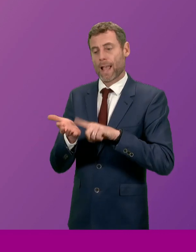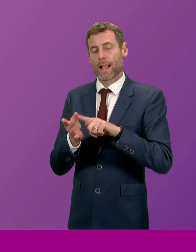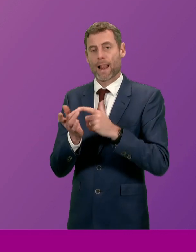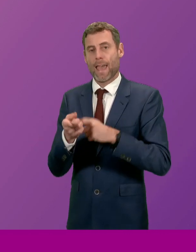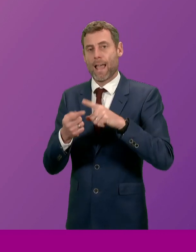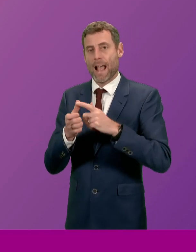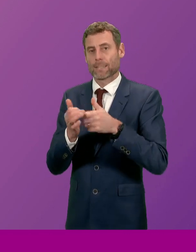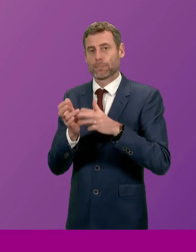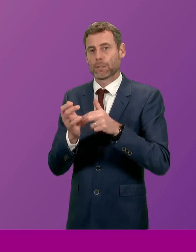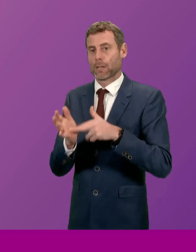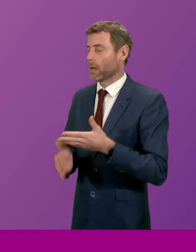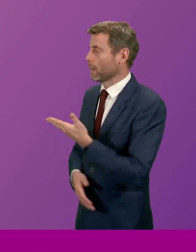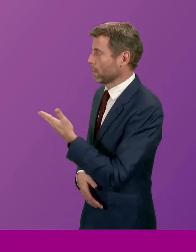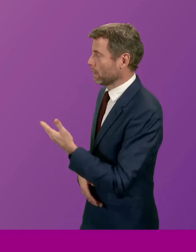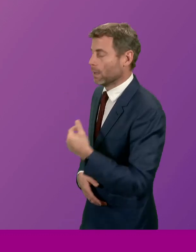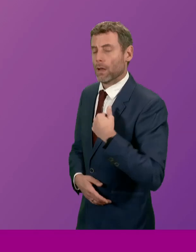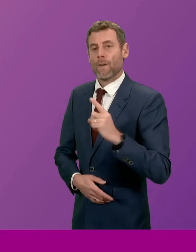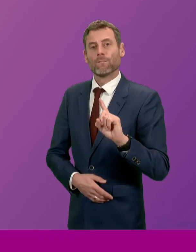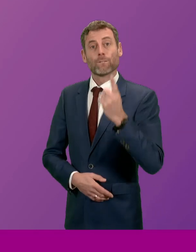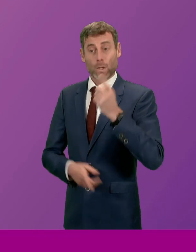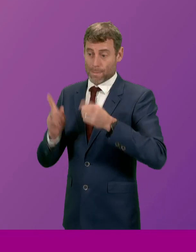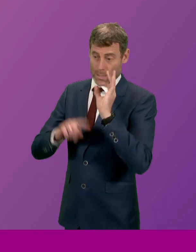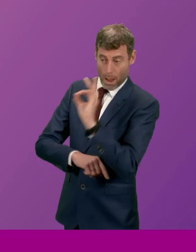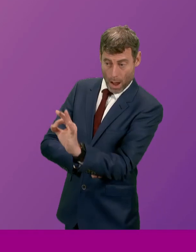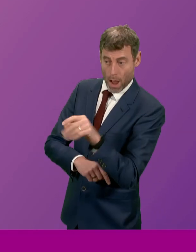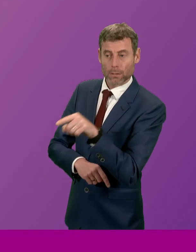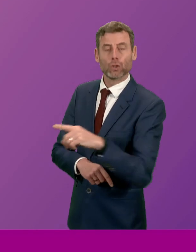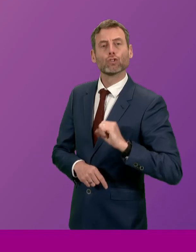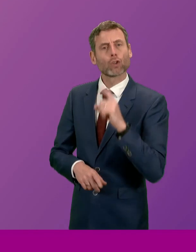To ask the First Minister what the Scottish Government’s response